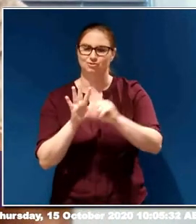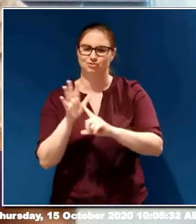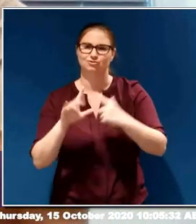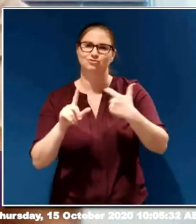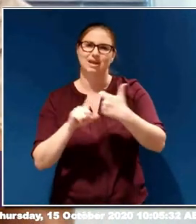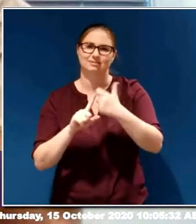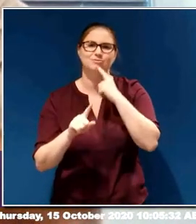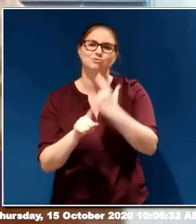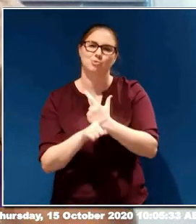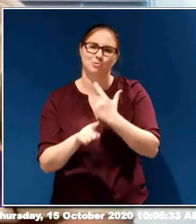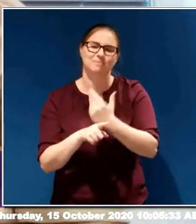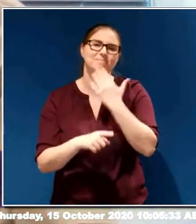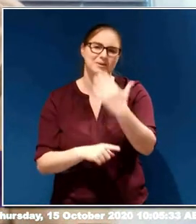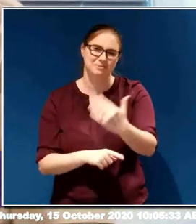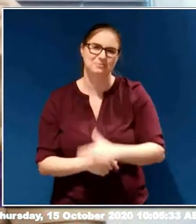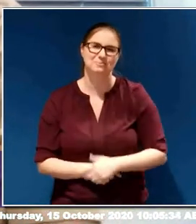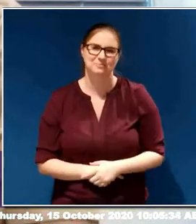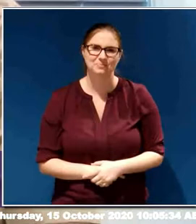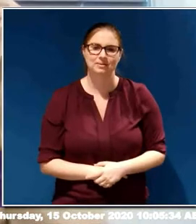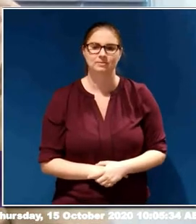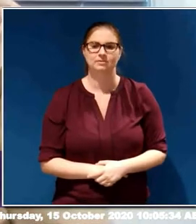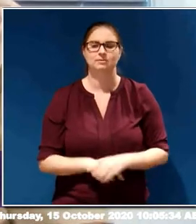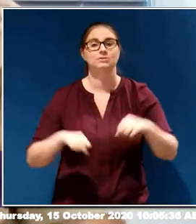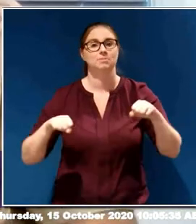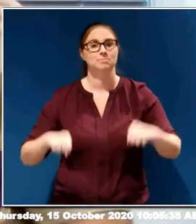And from the Commissioners as well.